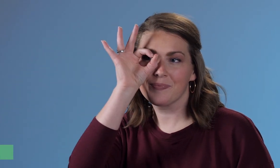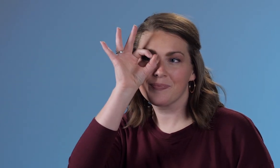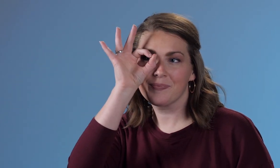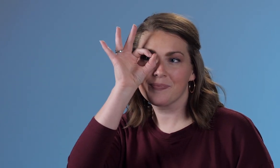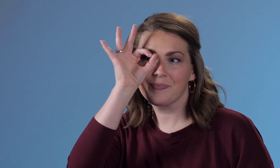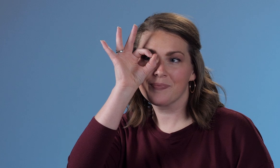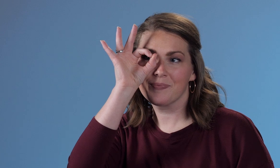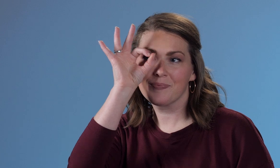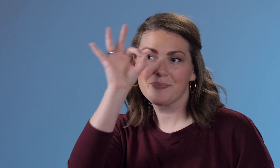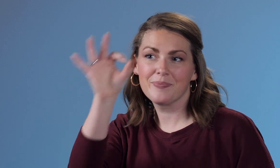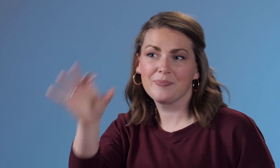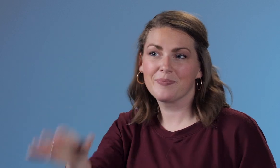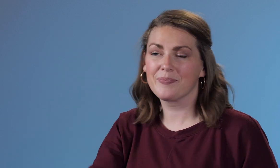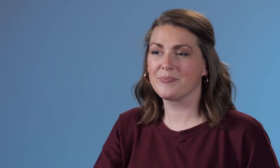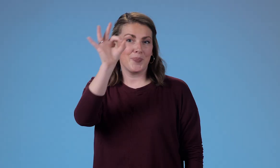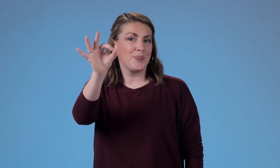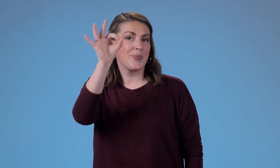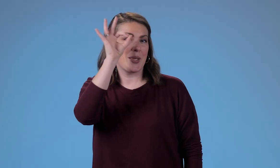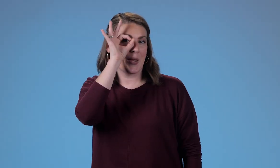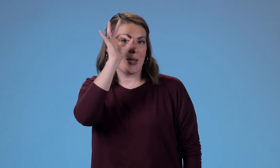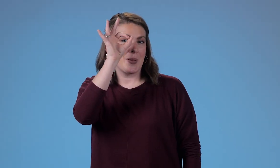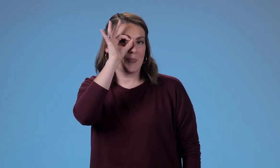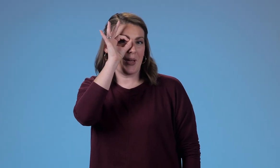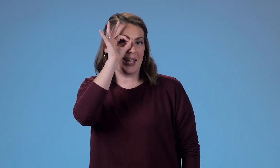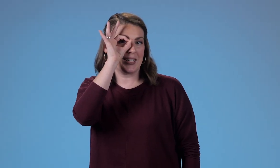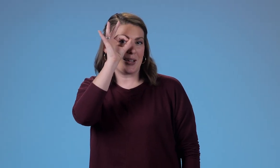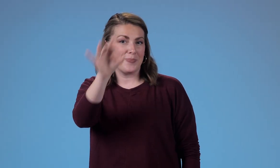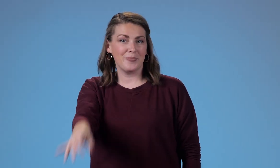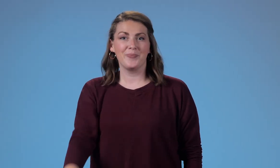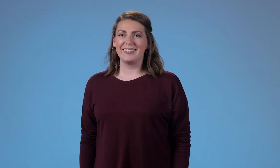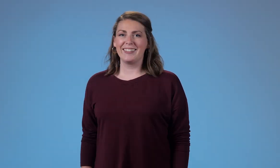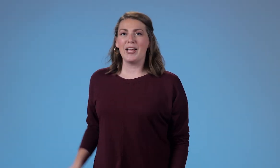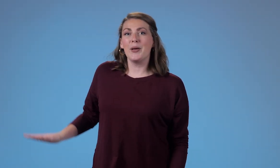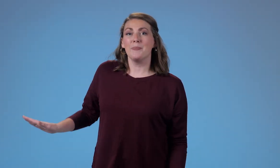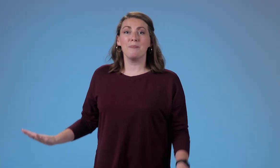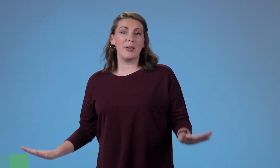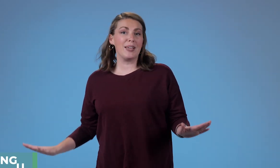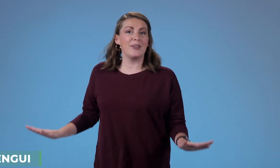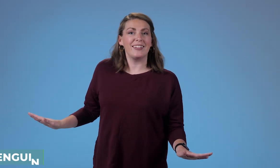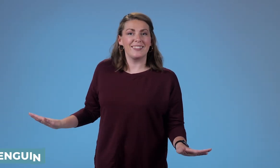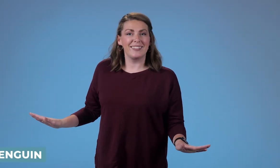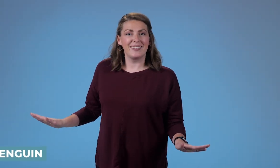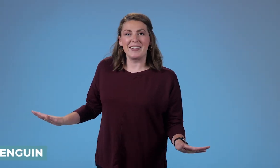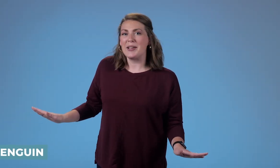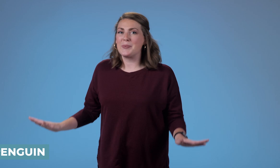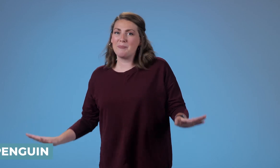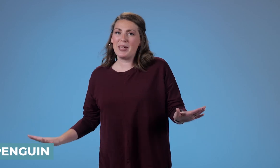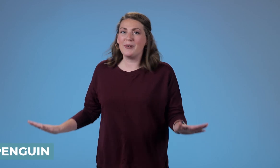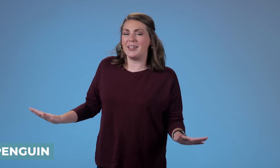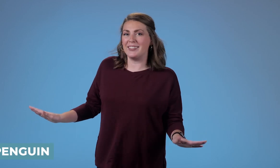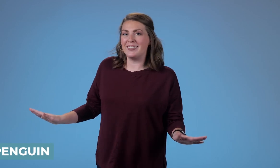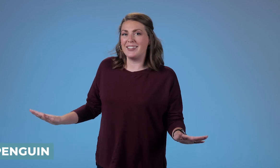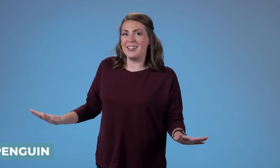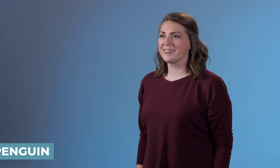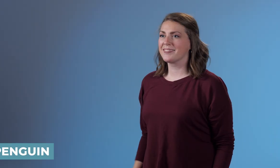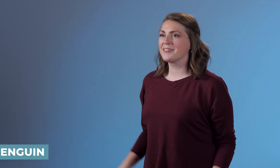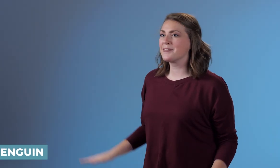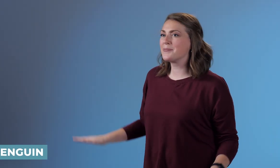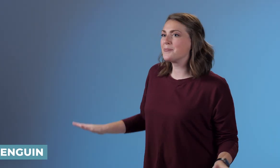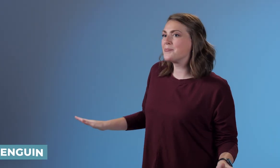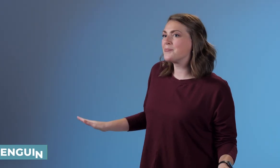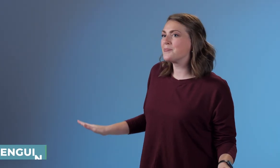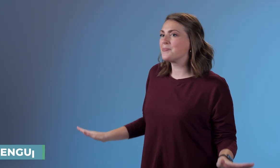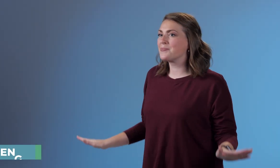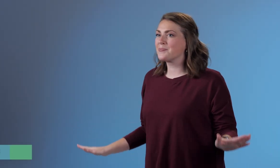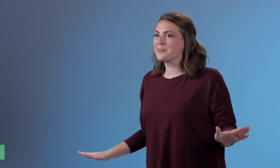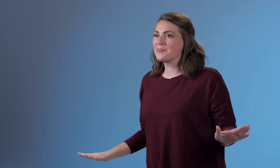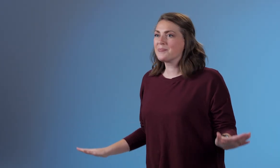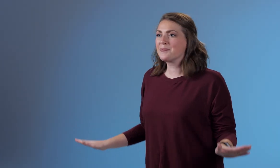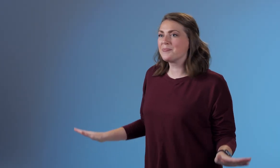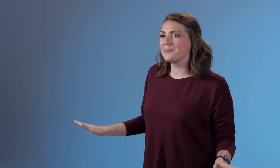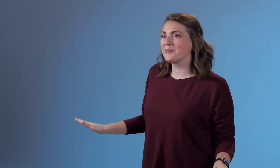circle around the panda's eye 'panda'. 'Penguin, penguin', you're acting like a penguin waddling